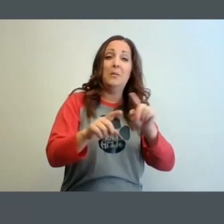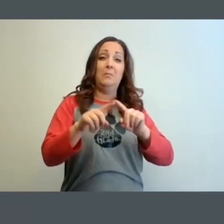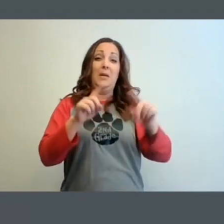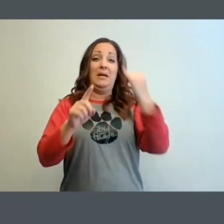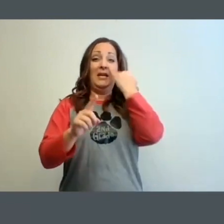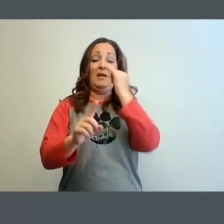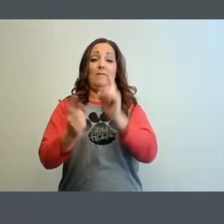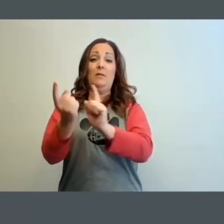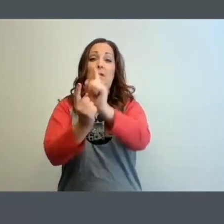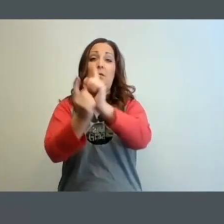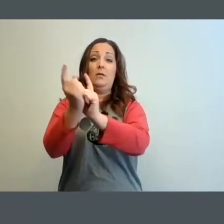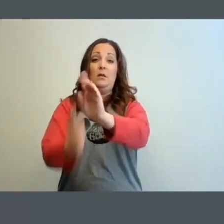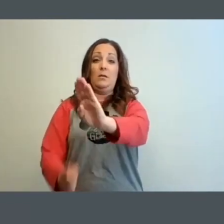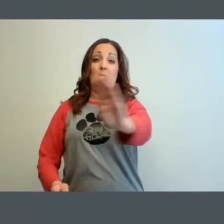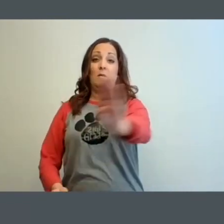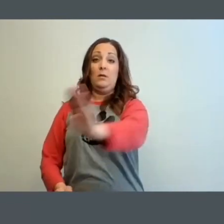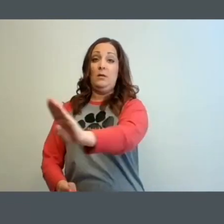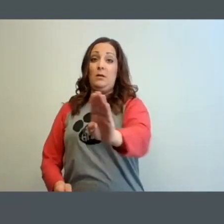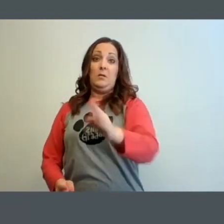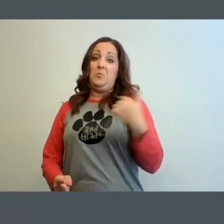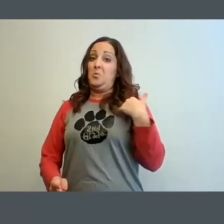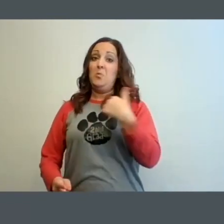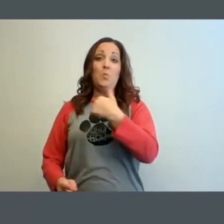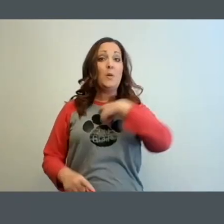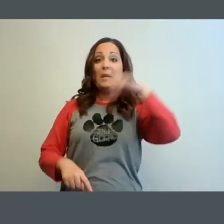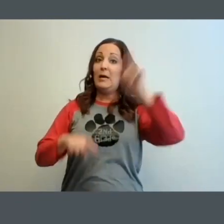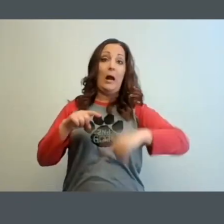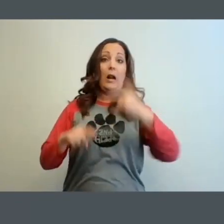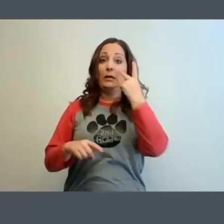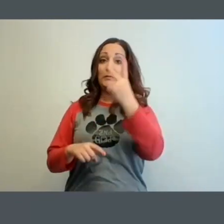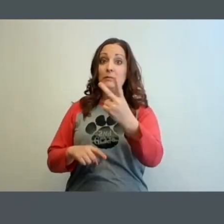to one side of the classroom and eavesdrop on a conversation.